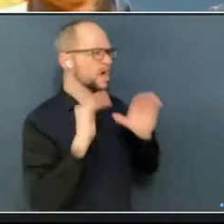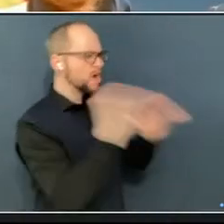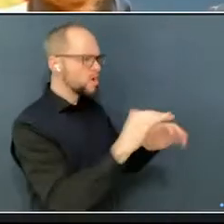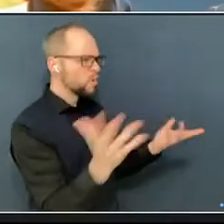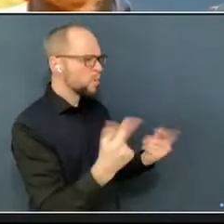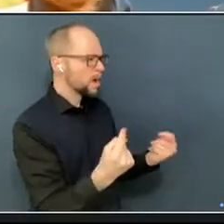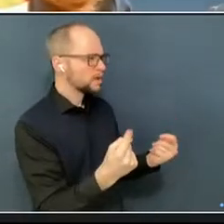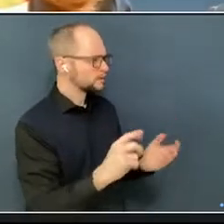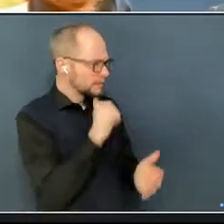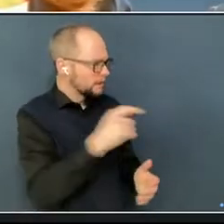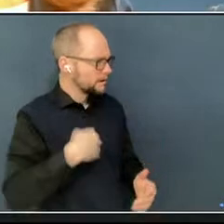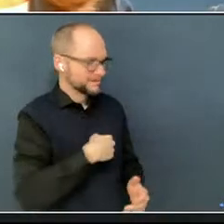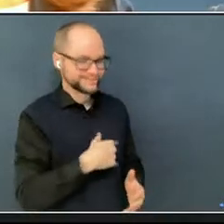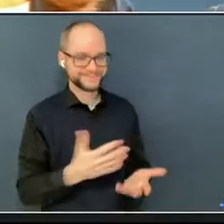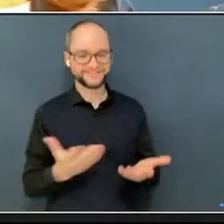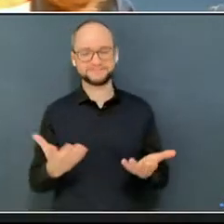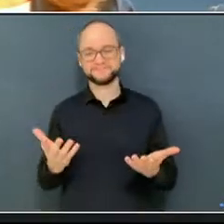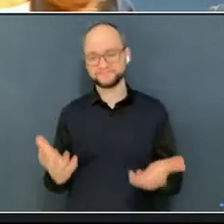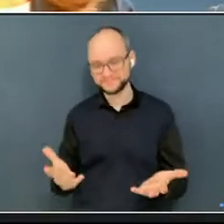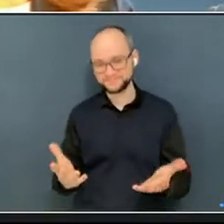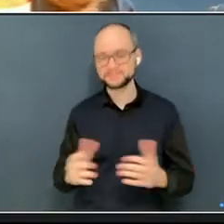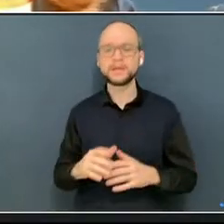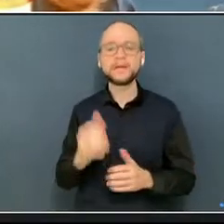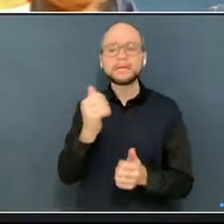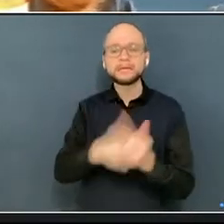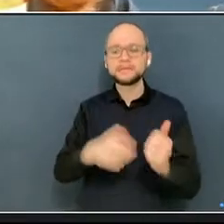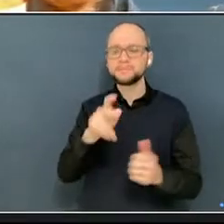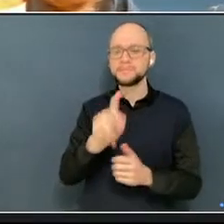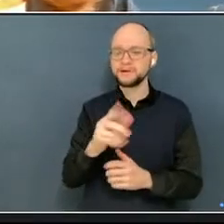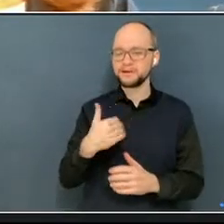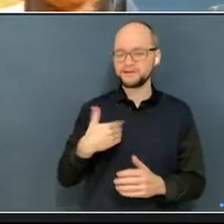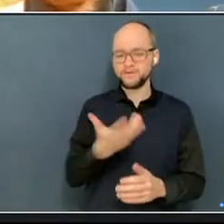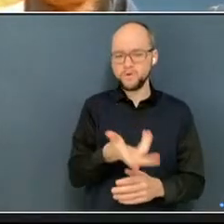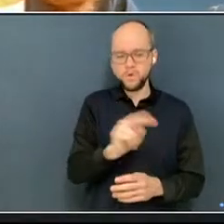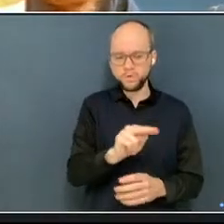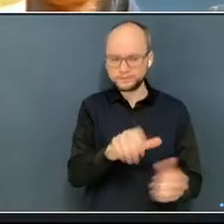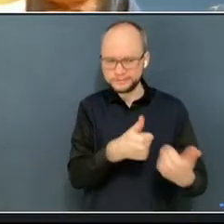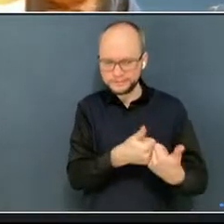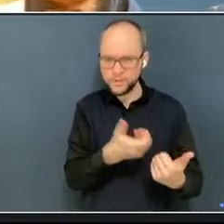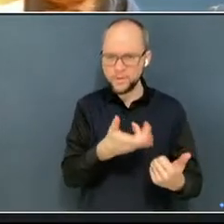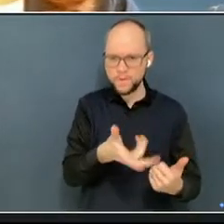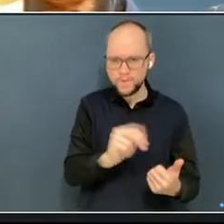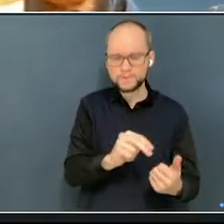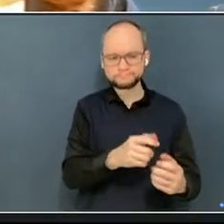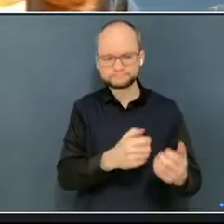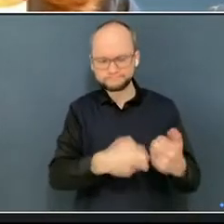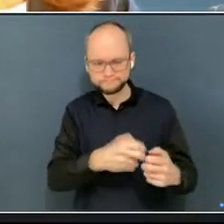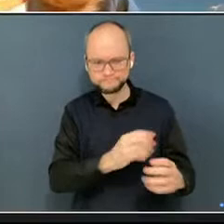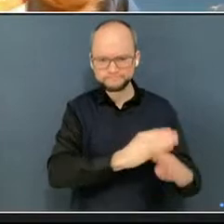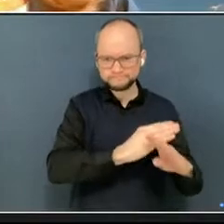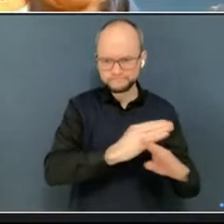challenges as you know Missy. It was important to also keep in mind how can this be of service